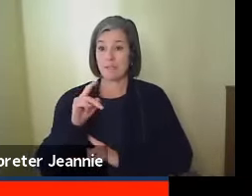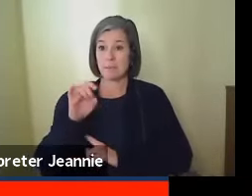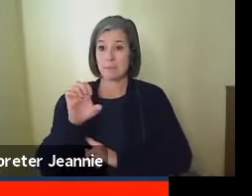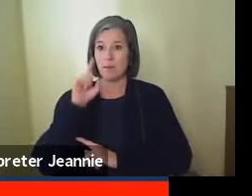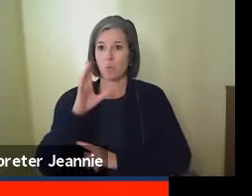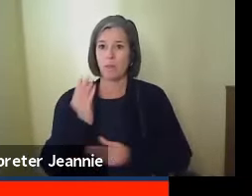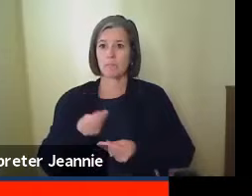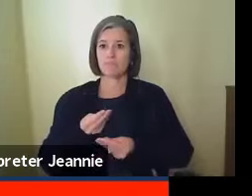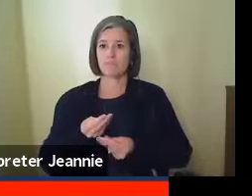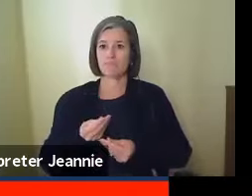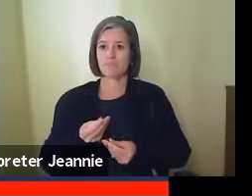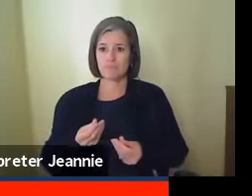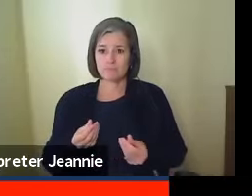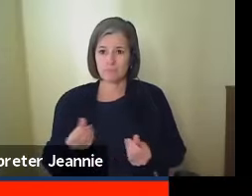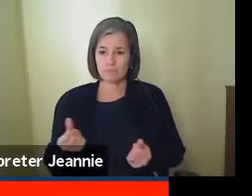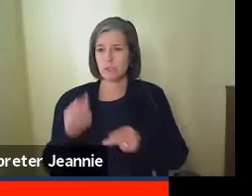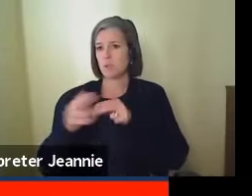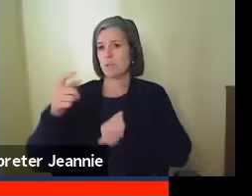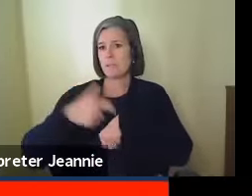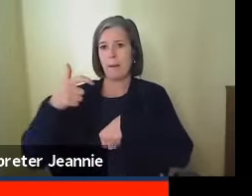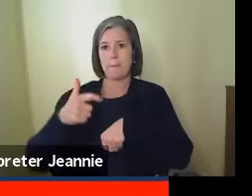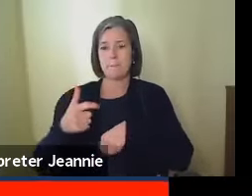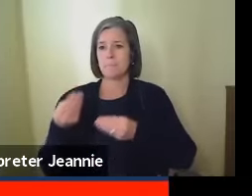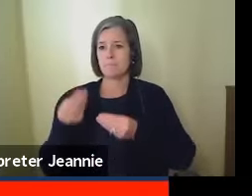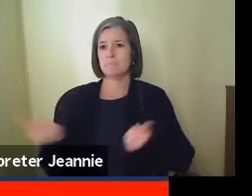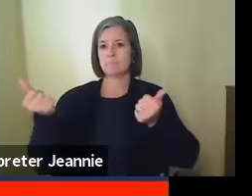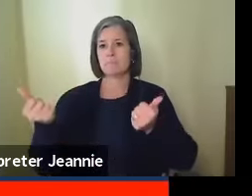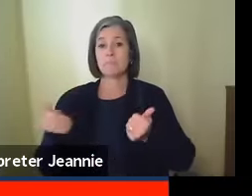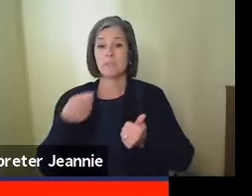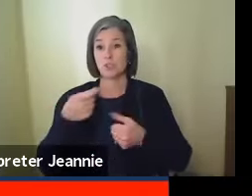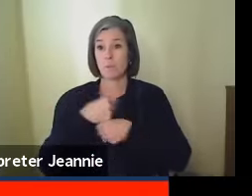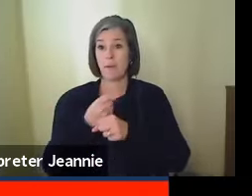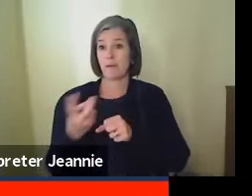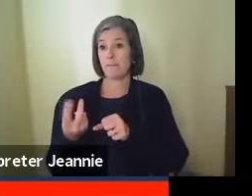it degrades in a very short period of time. You make a few copies of this protein and